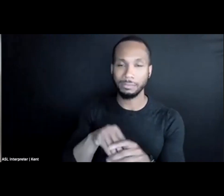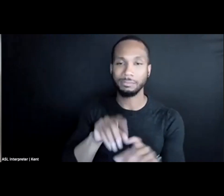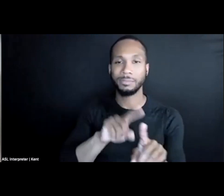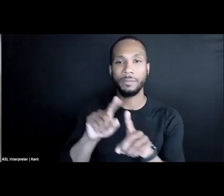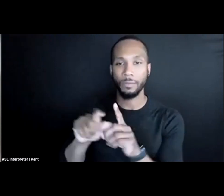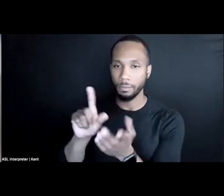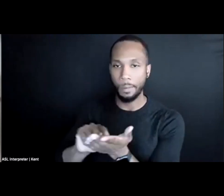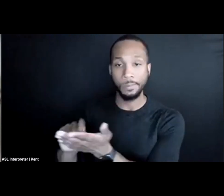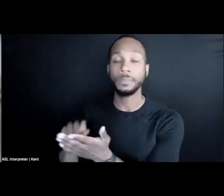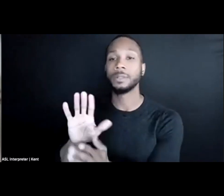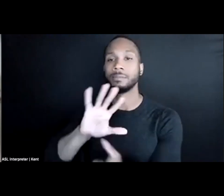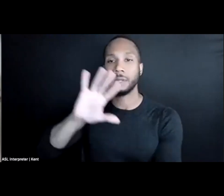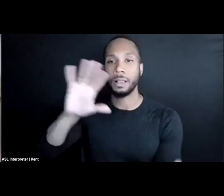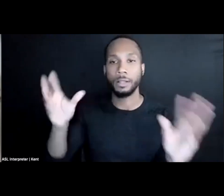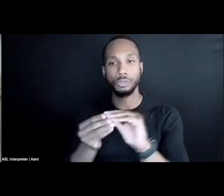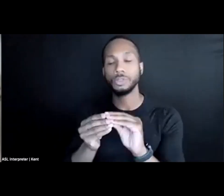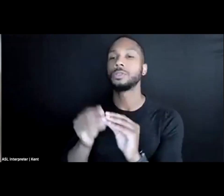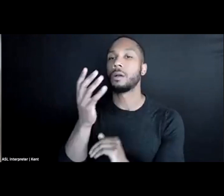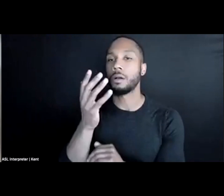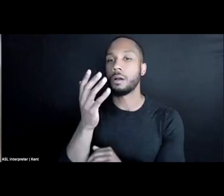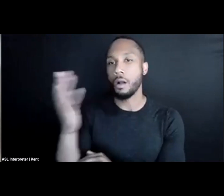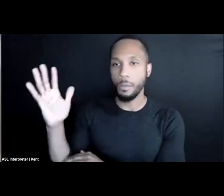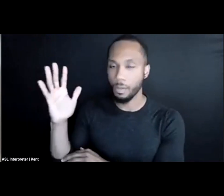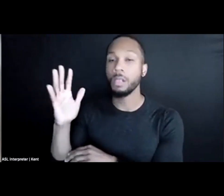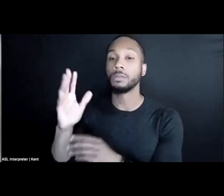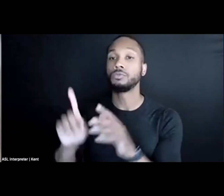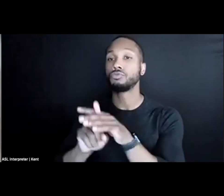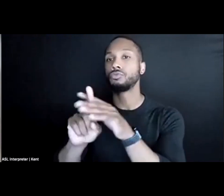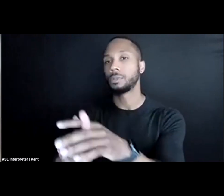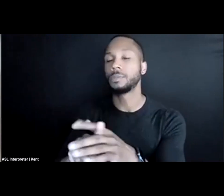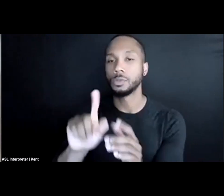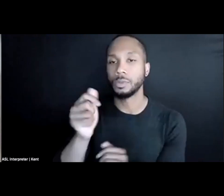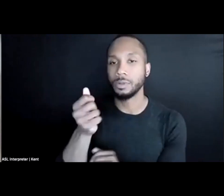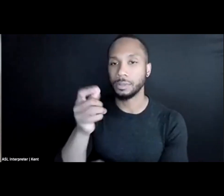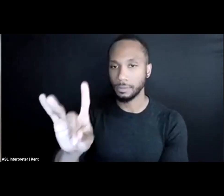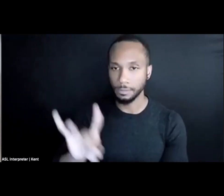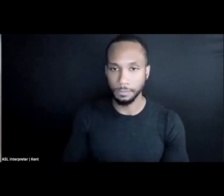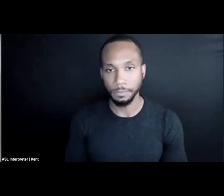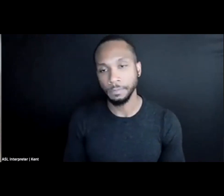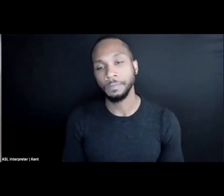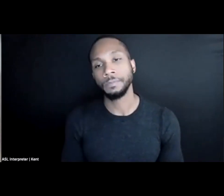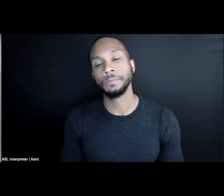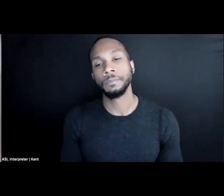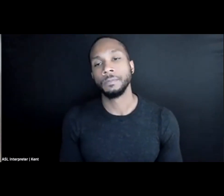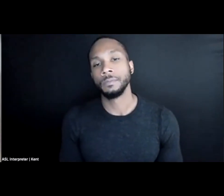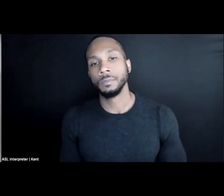His collection, audible in the yellow Hickel appeared in 2008.